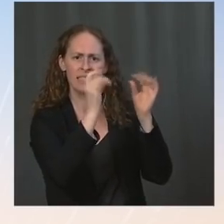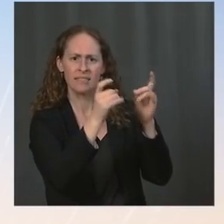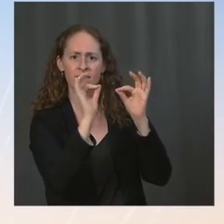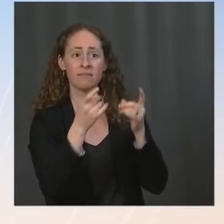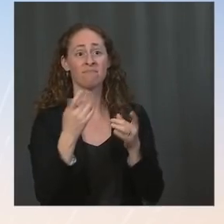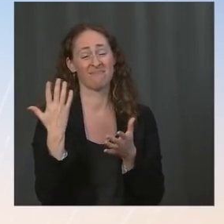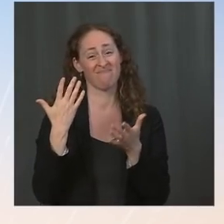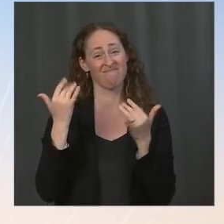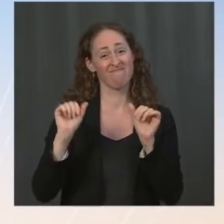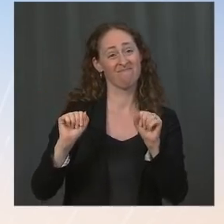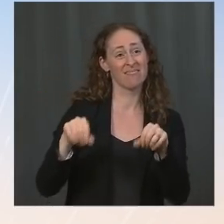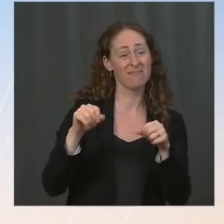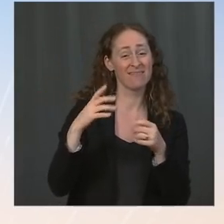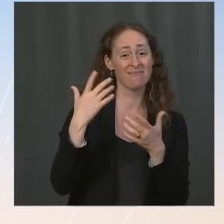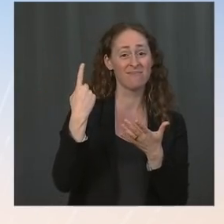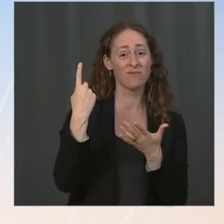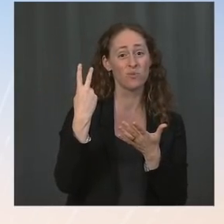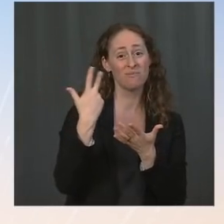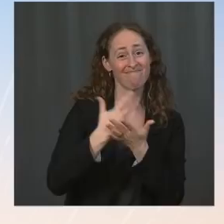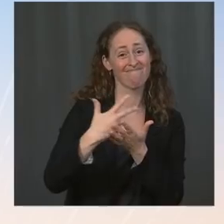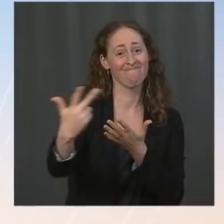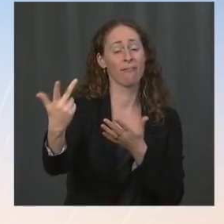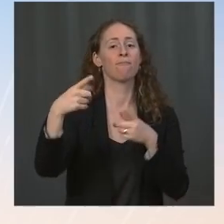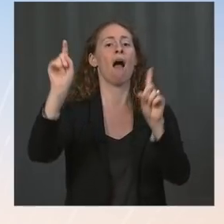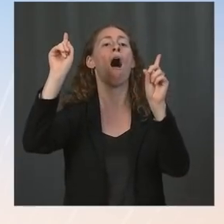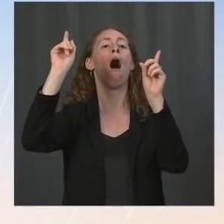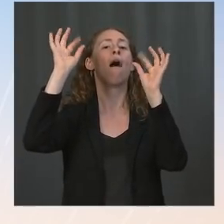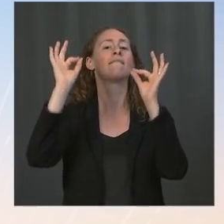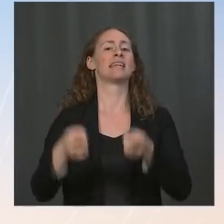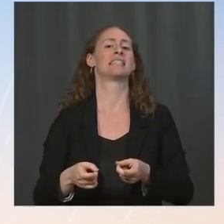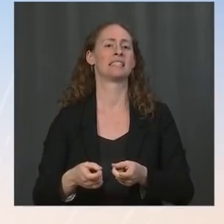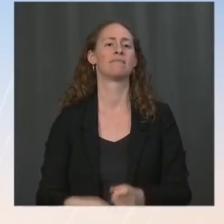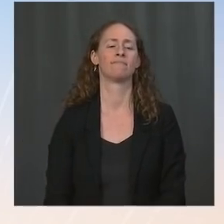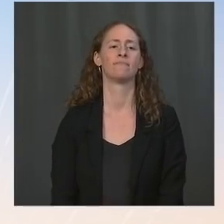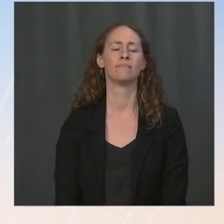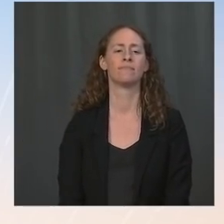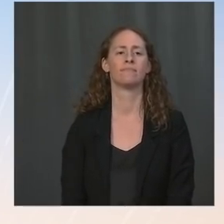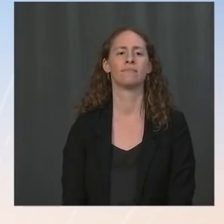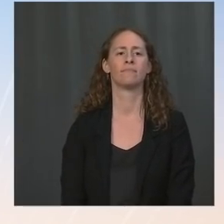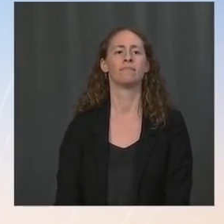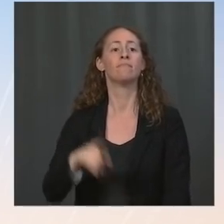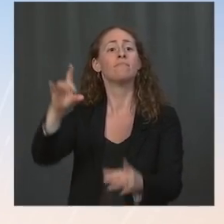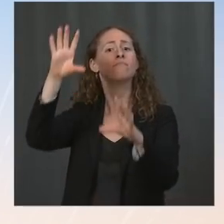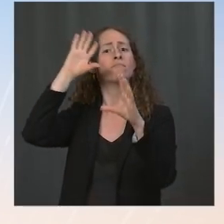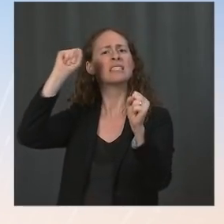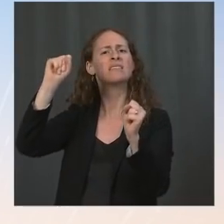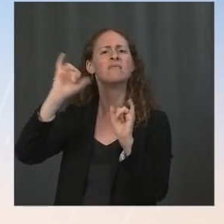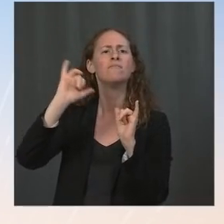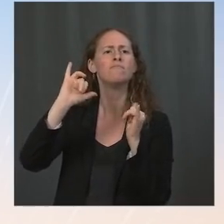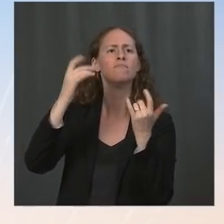Administration officials are also engaged directly with electricity sector leadership to help ensure all available resources